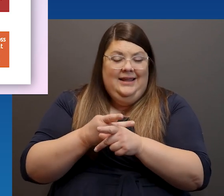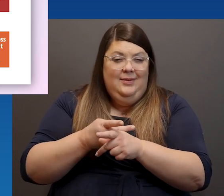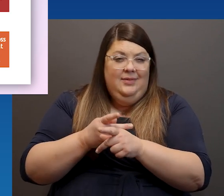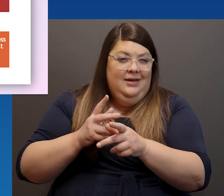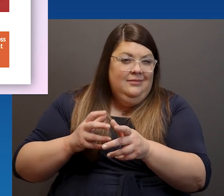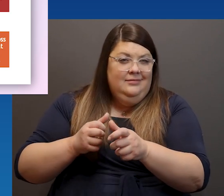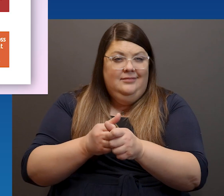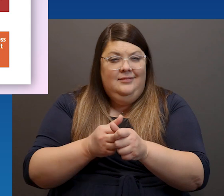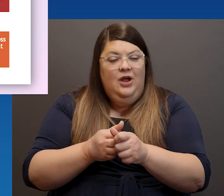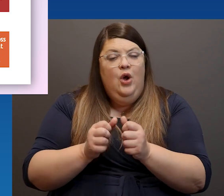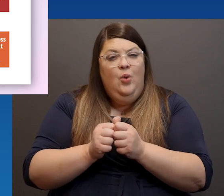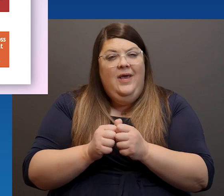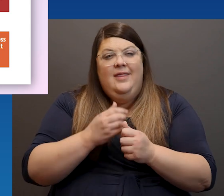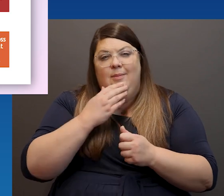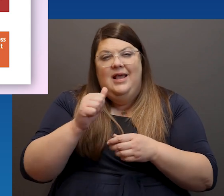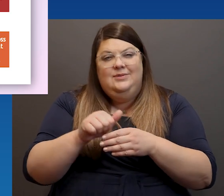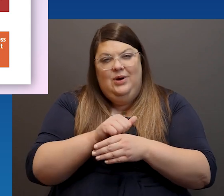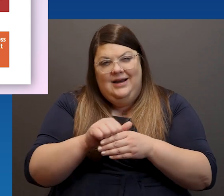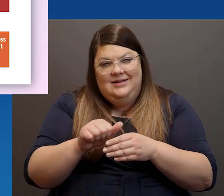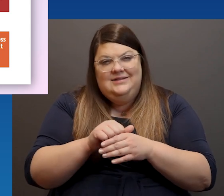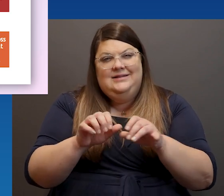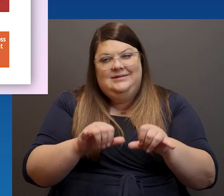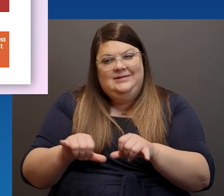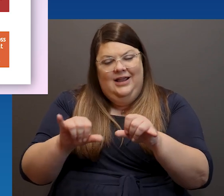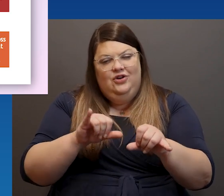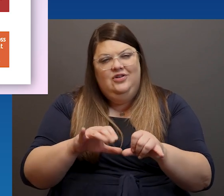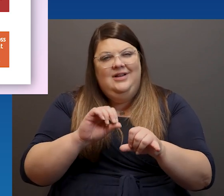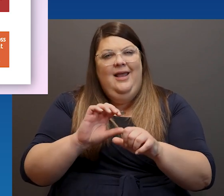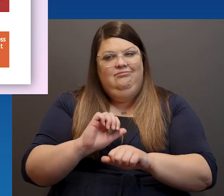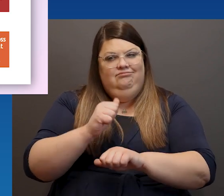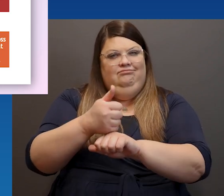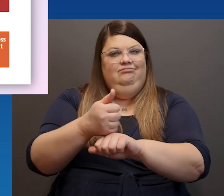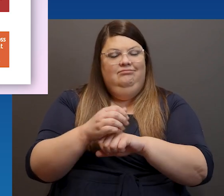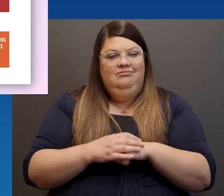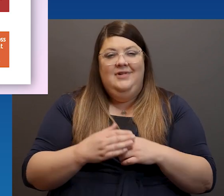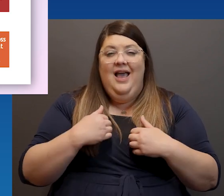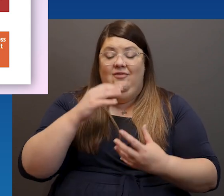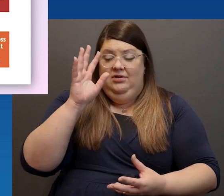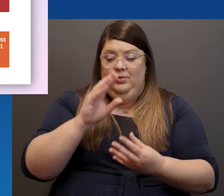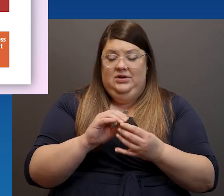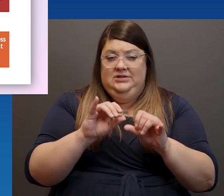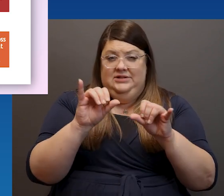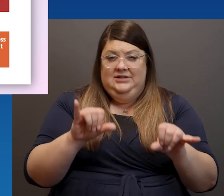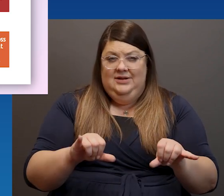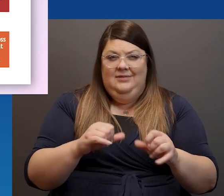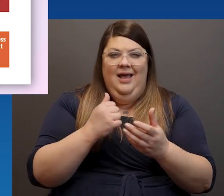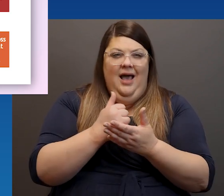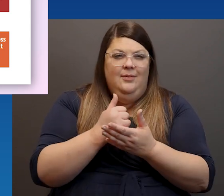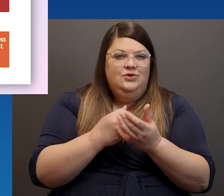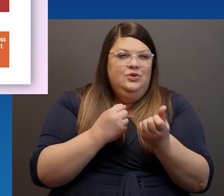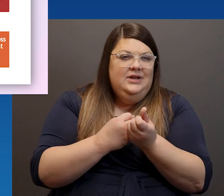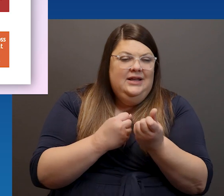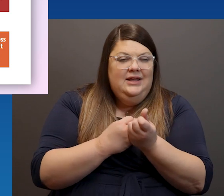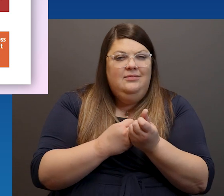and recommendations and putting them into practice. Having a comprehensive system helps to keep supports consistent as families move